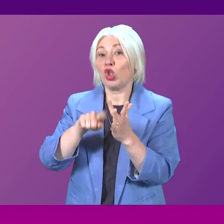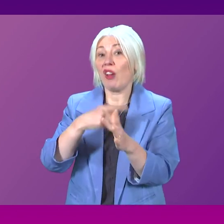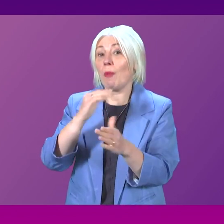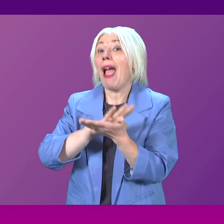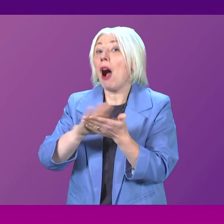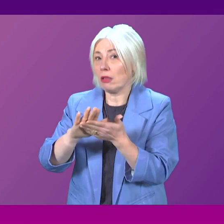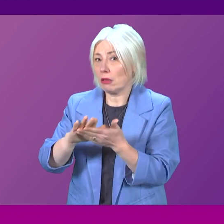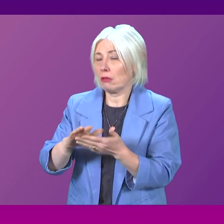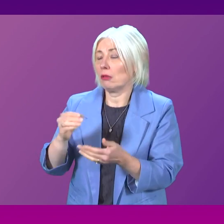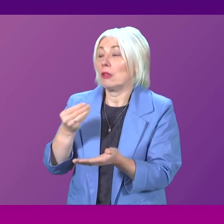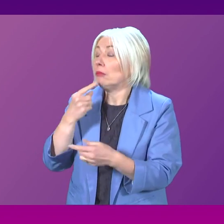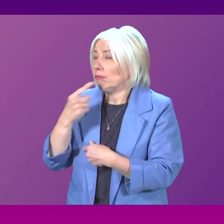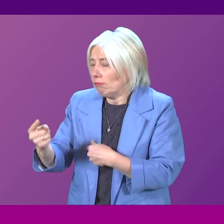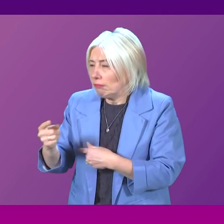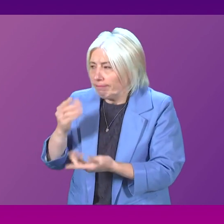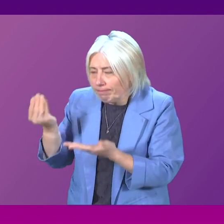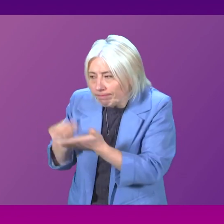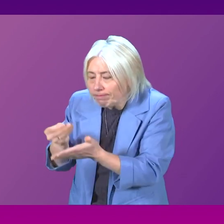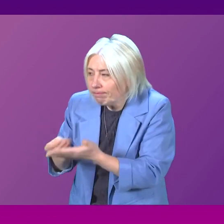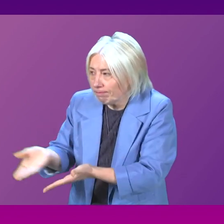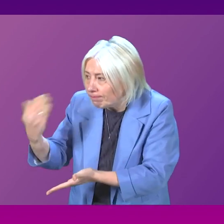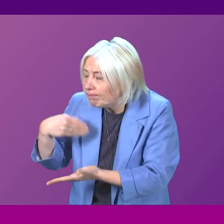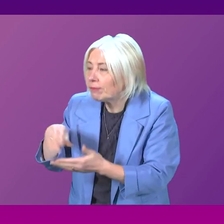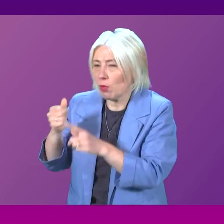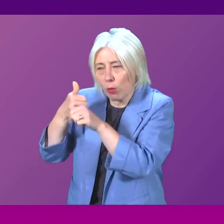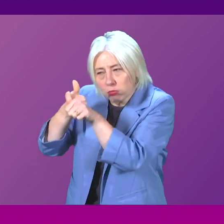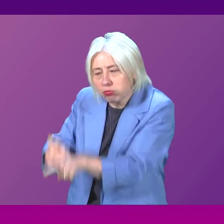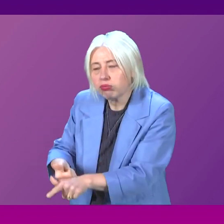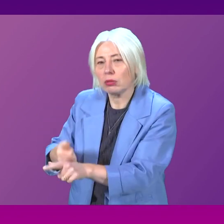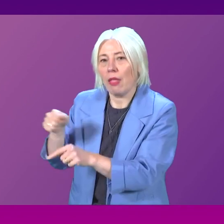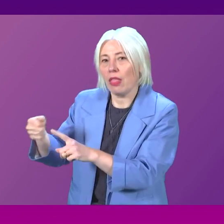of those points, and we will continue to make those points as strongly as possible.